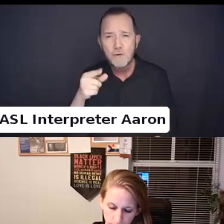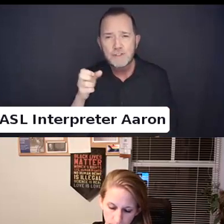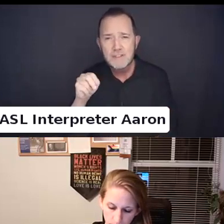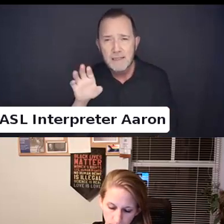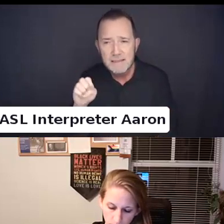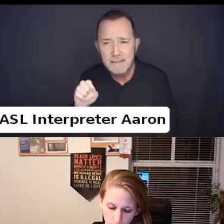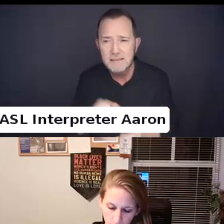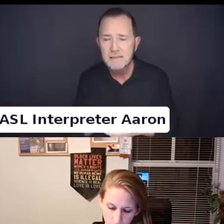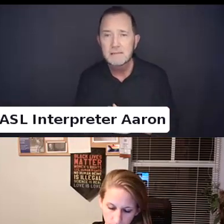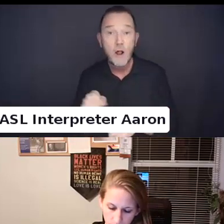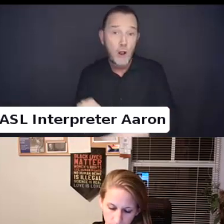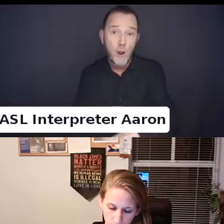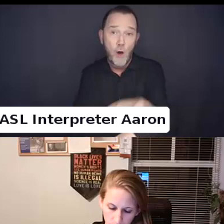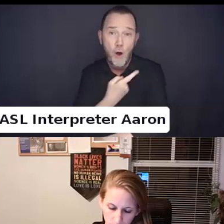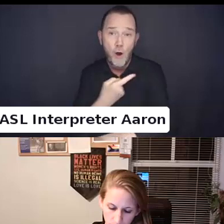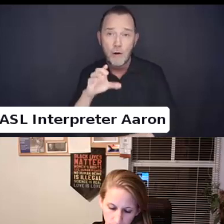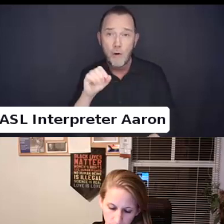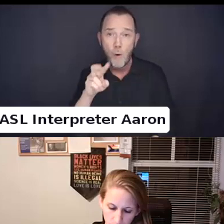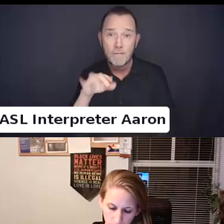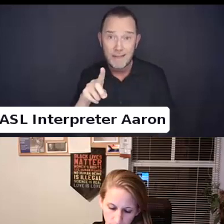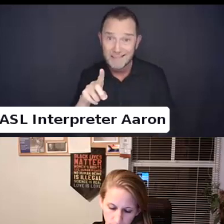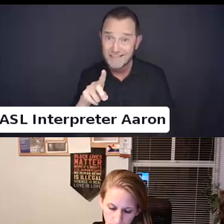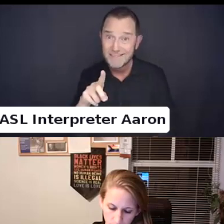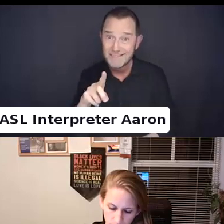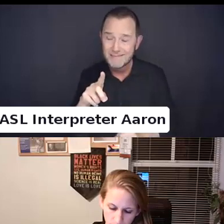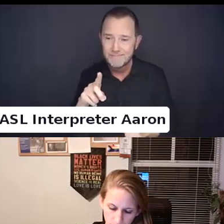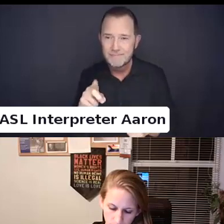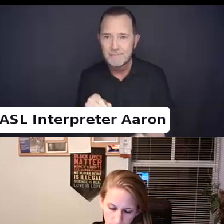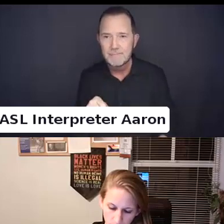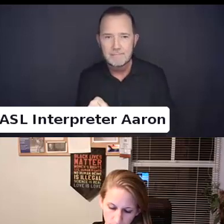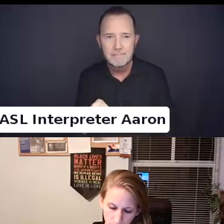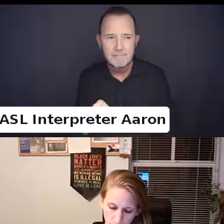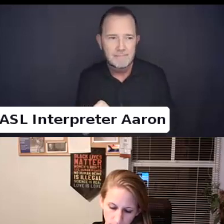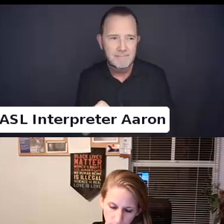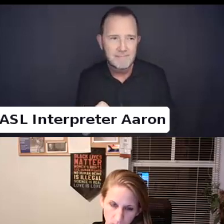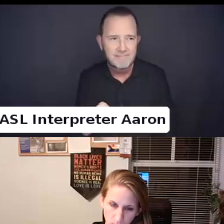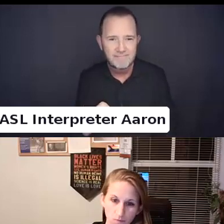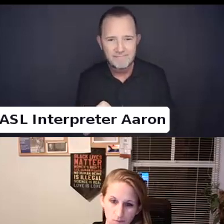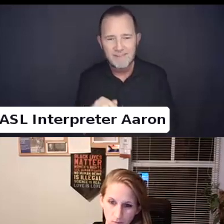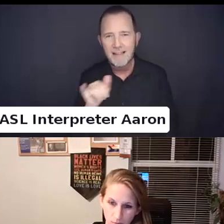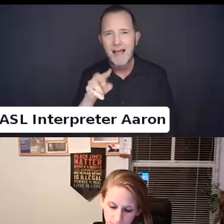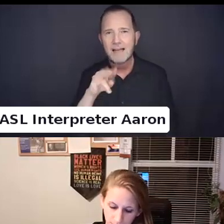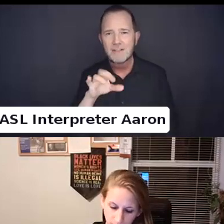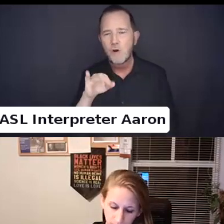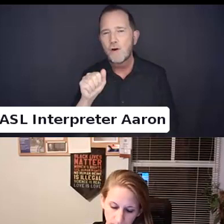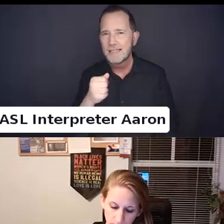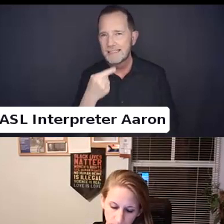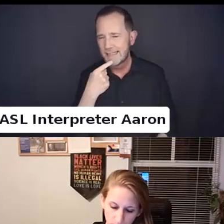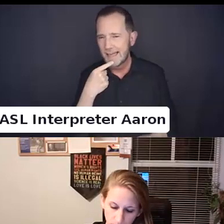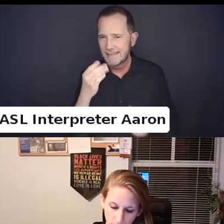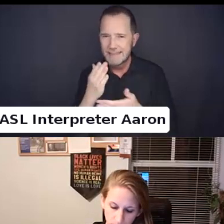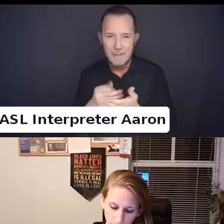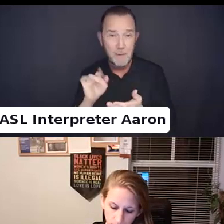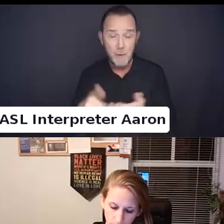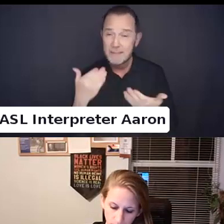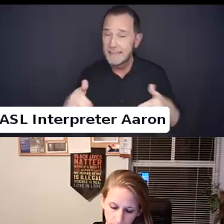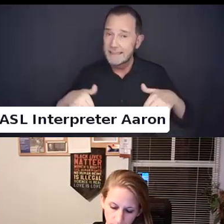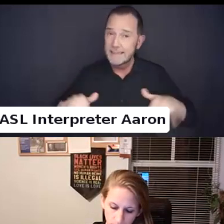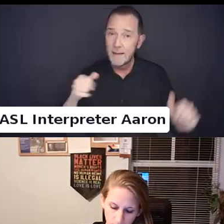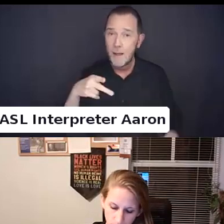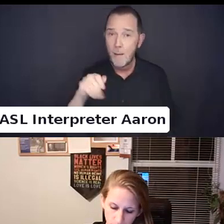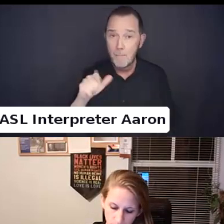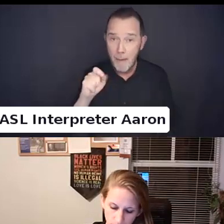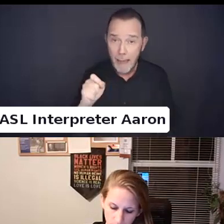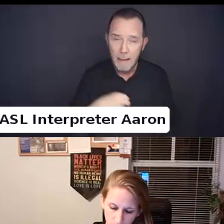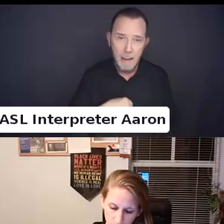Into something that is not as Victoria said pale male and stale. We try to utilize